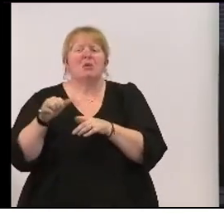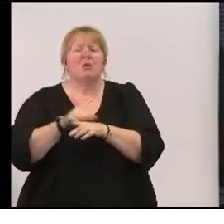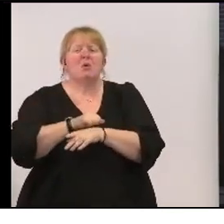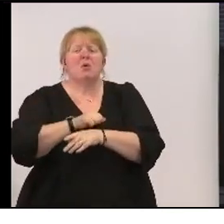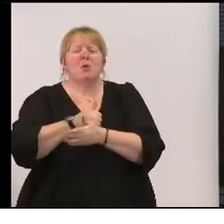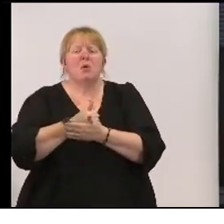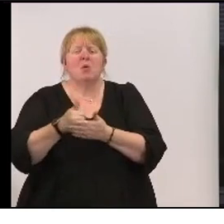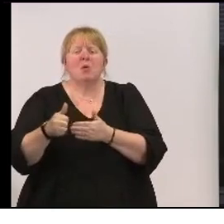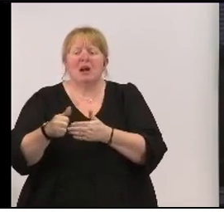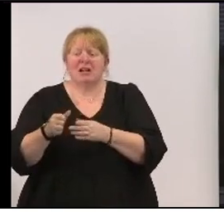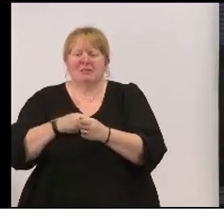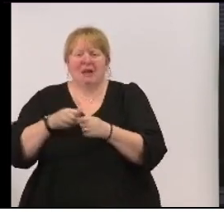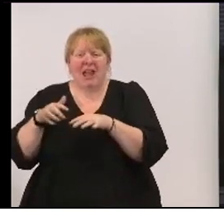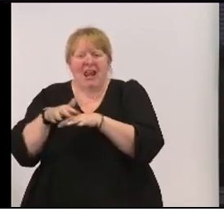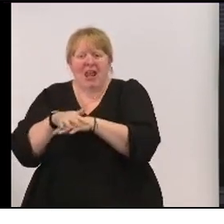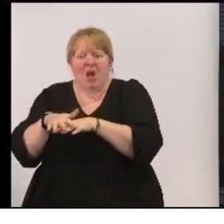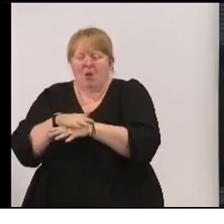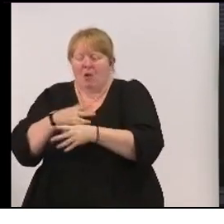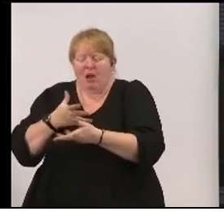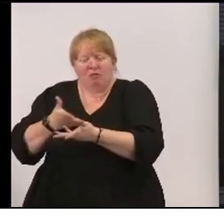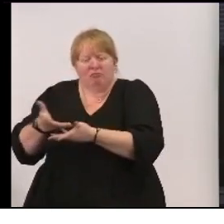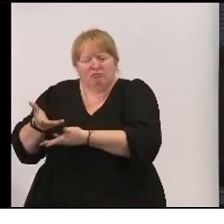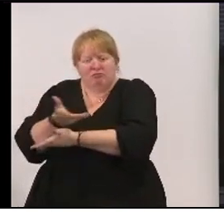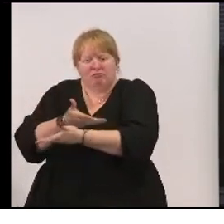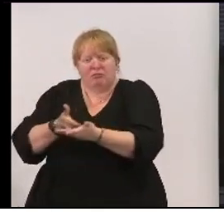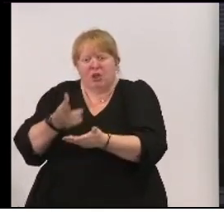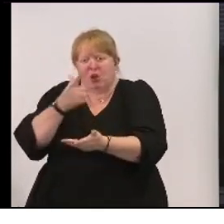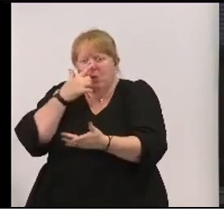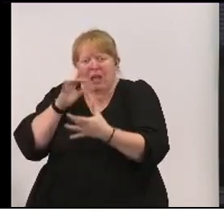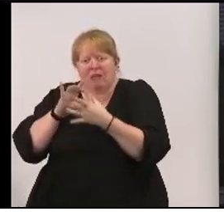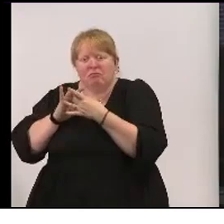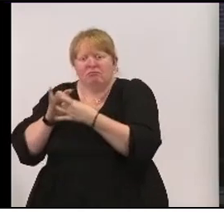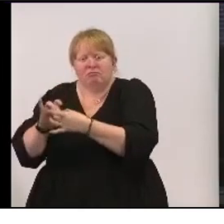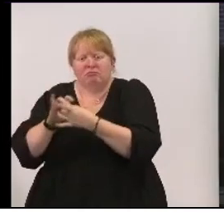network. Start with the people who you can relate to the most.